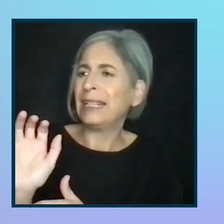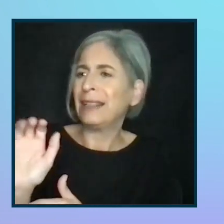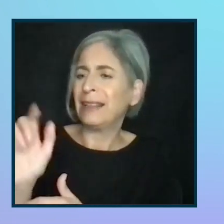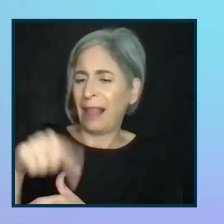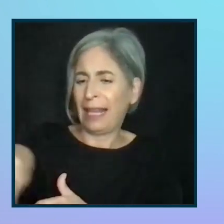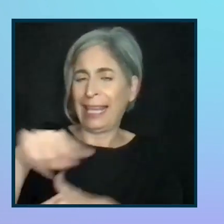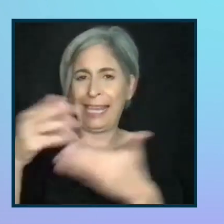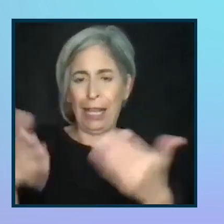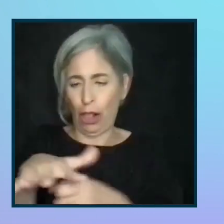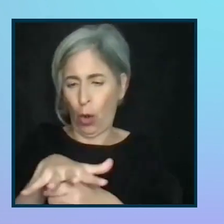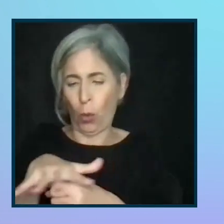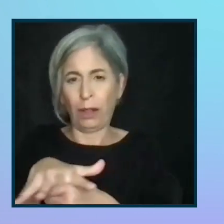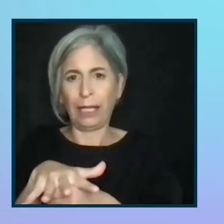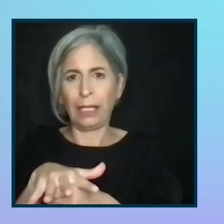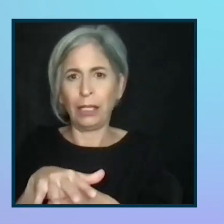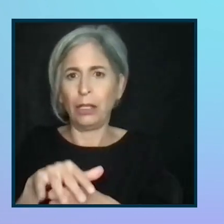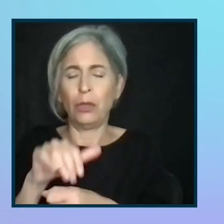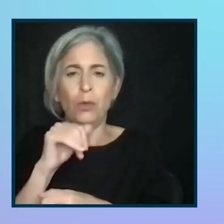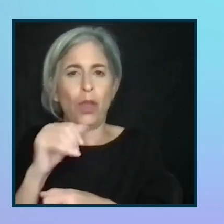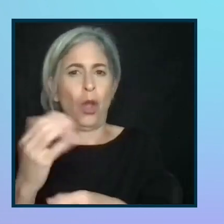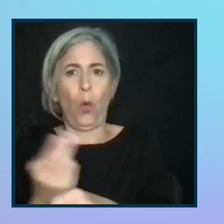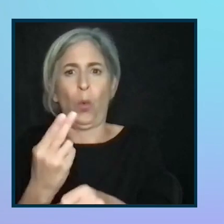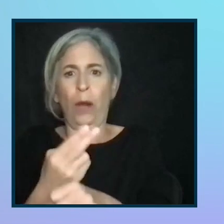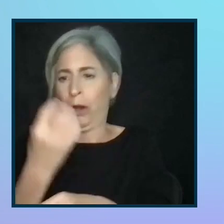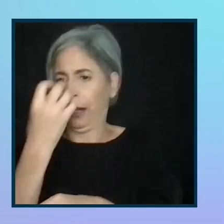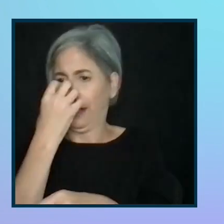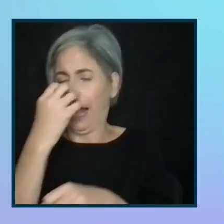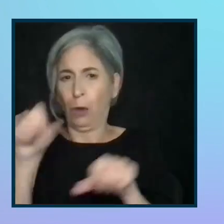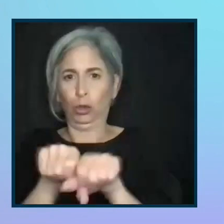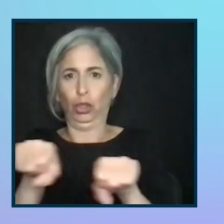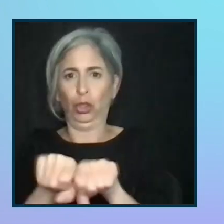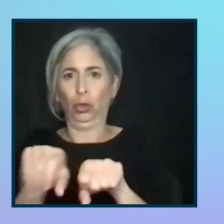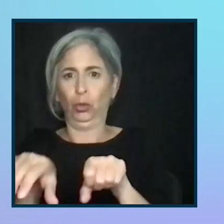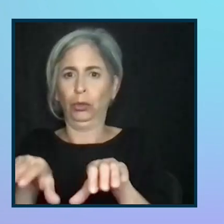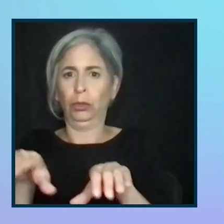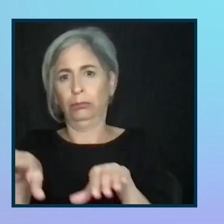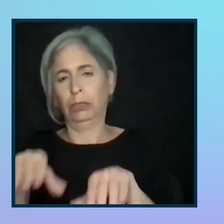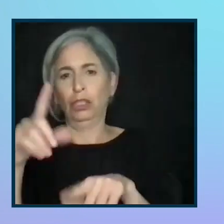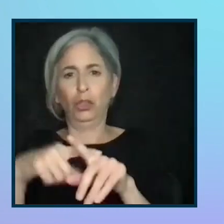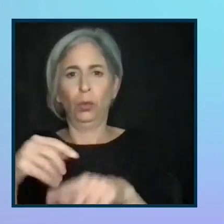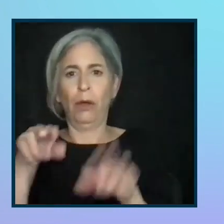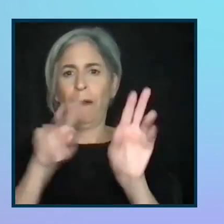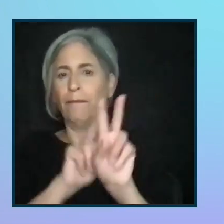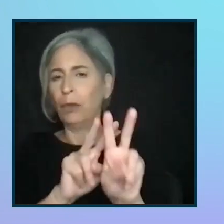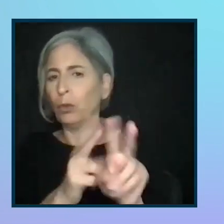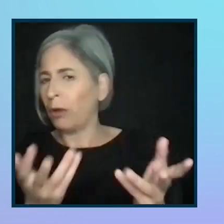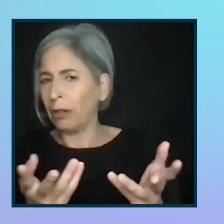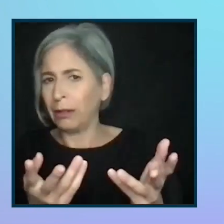Affiliation is you don't wear a clown suit to a funeral, because it's inappropriate. Why is it inappropriate?